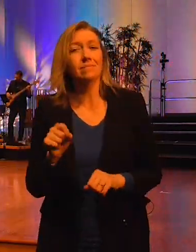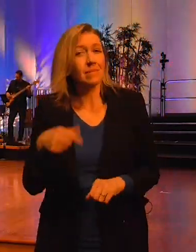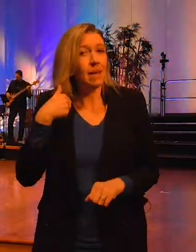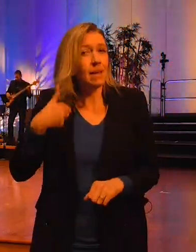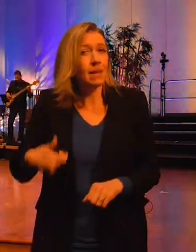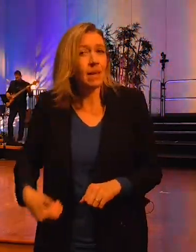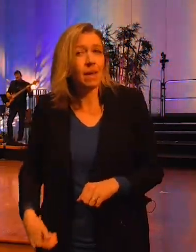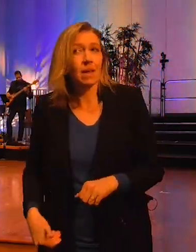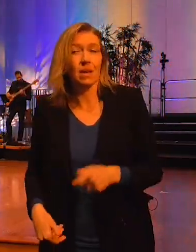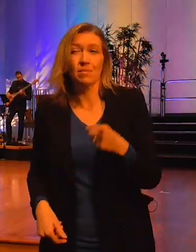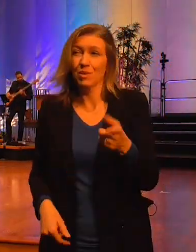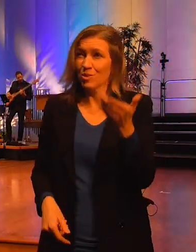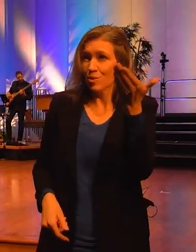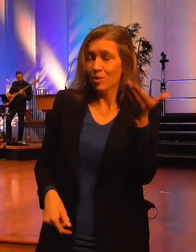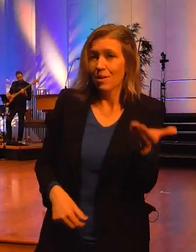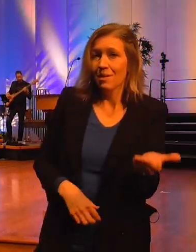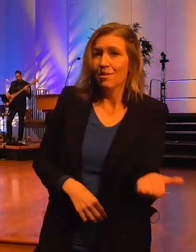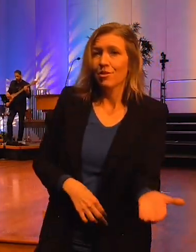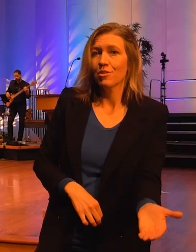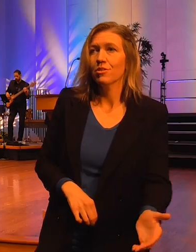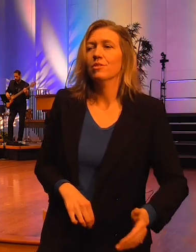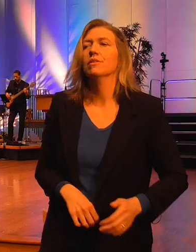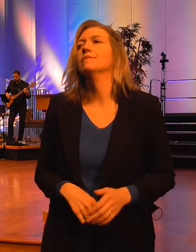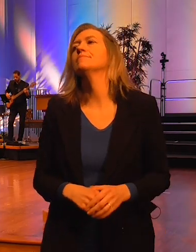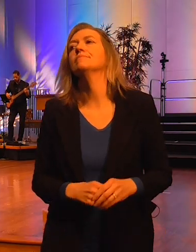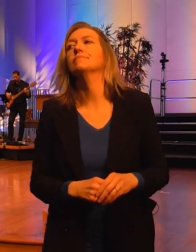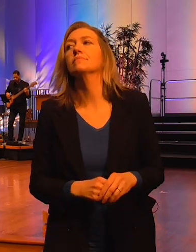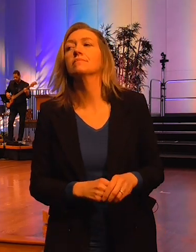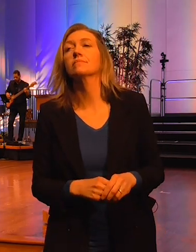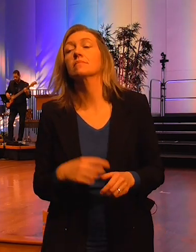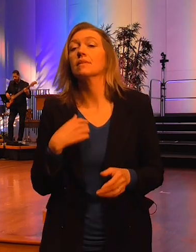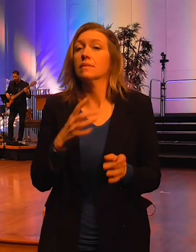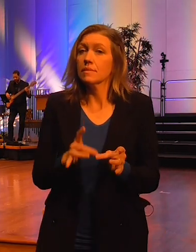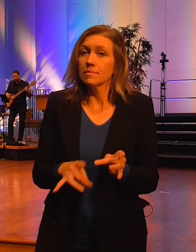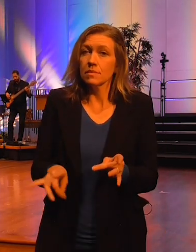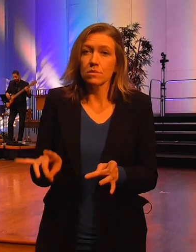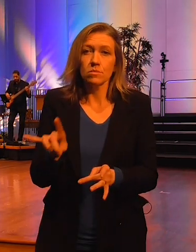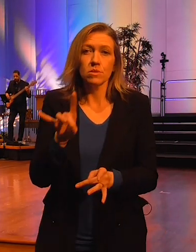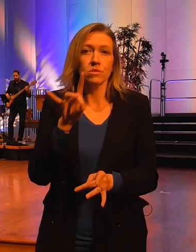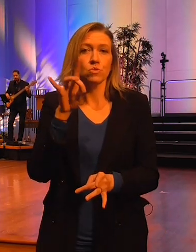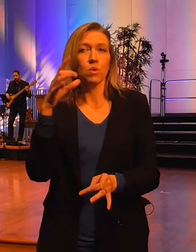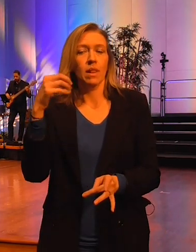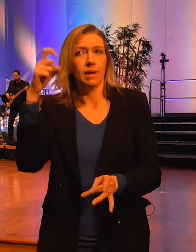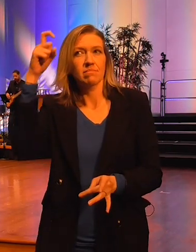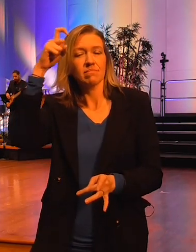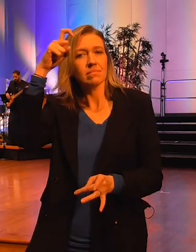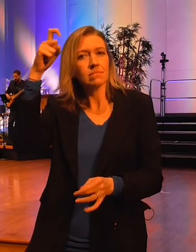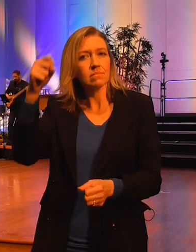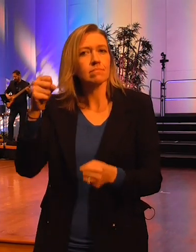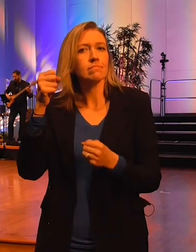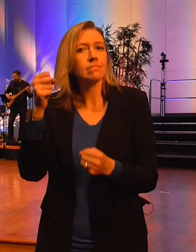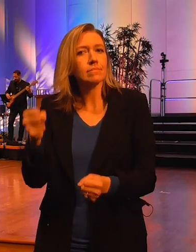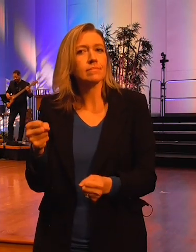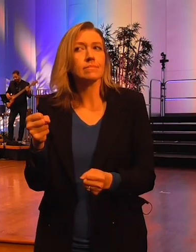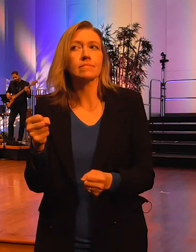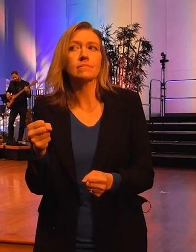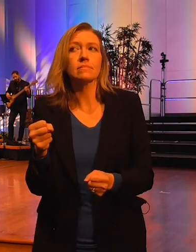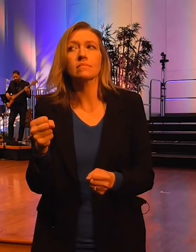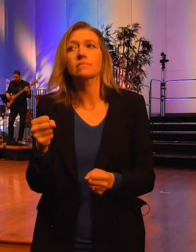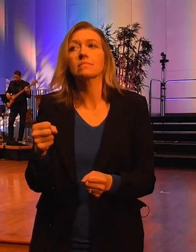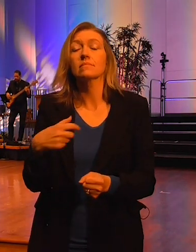you are Are Spiritual and mystical I am light I am